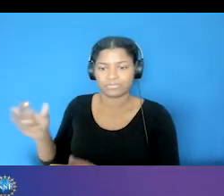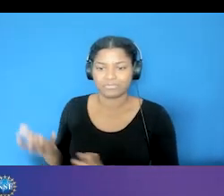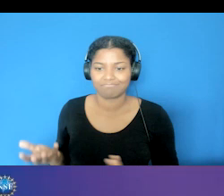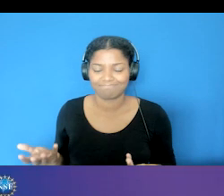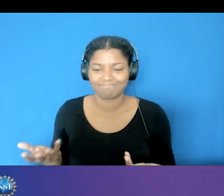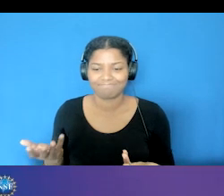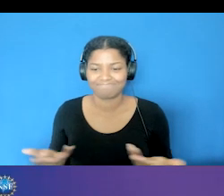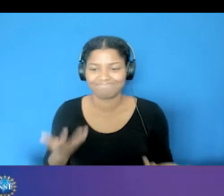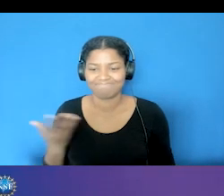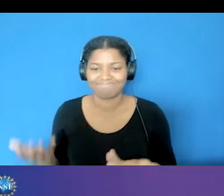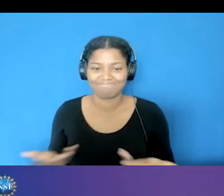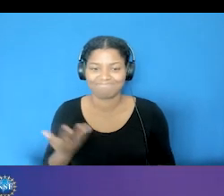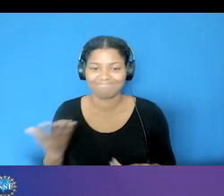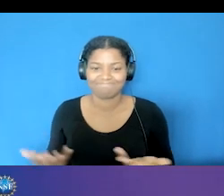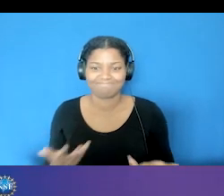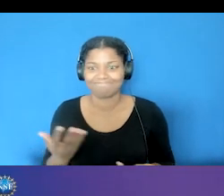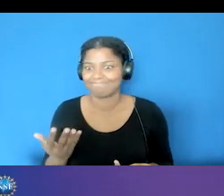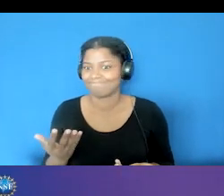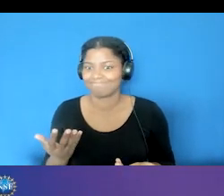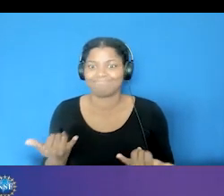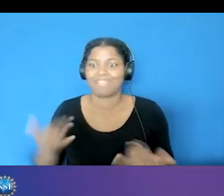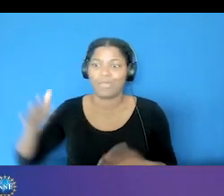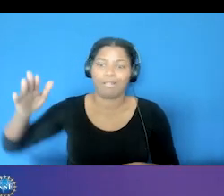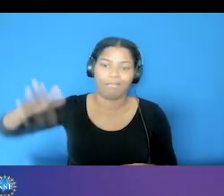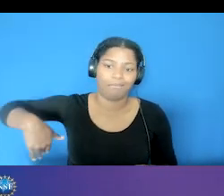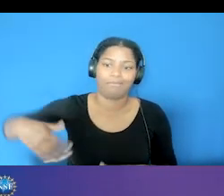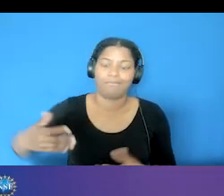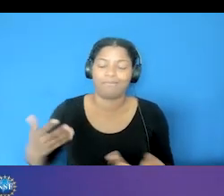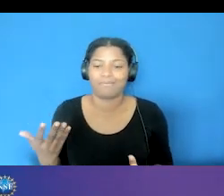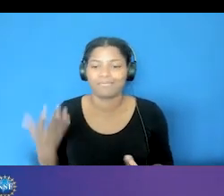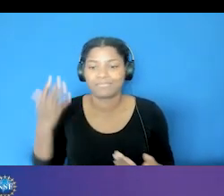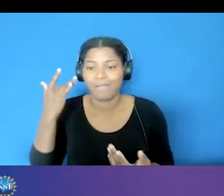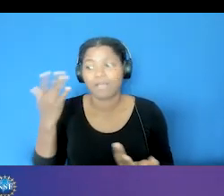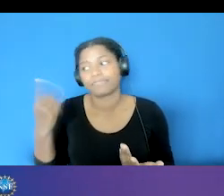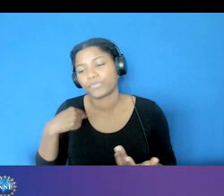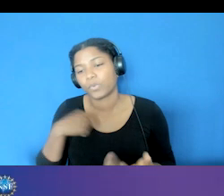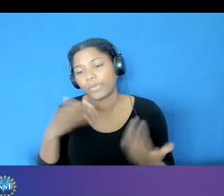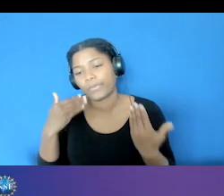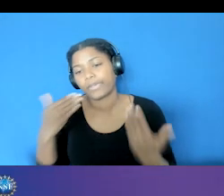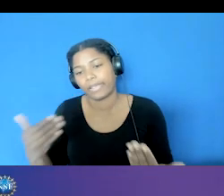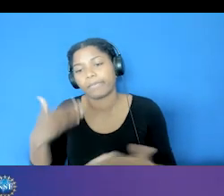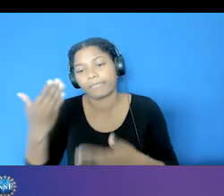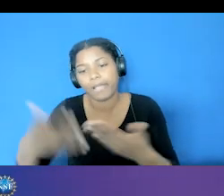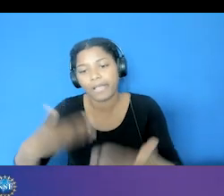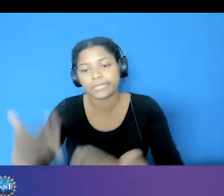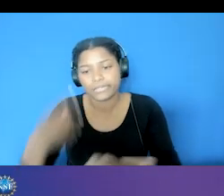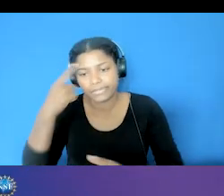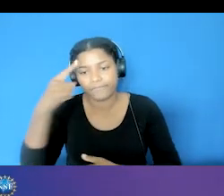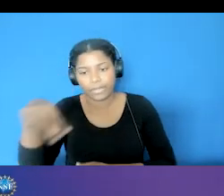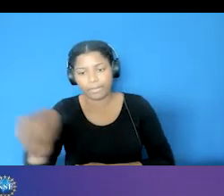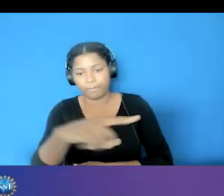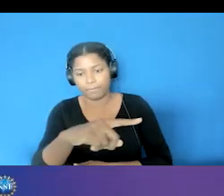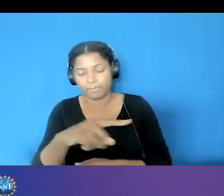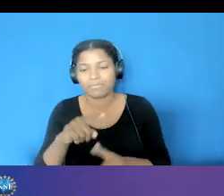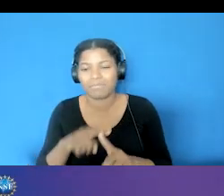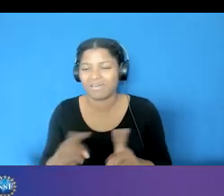That really is probably too late, even though we went ahead, and we actually processed it.